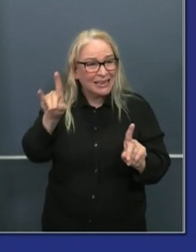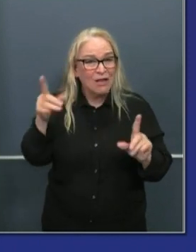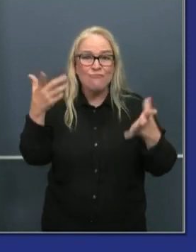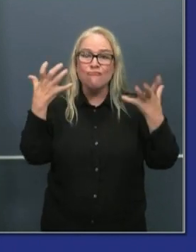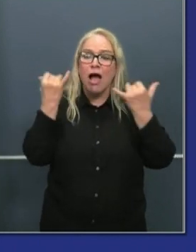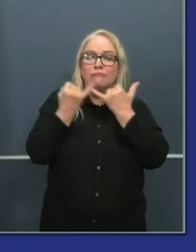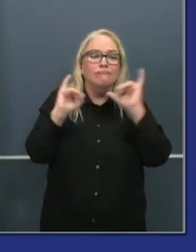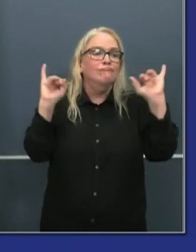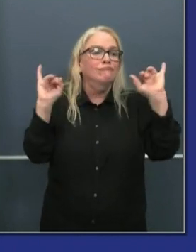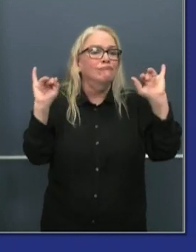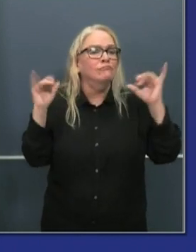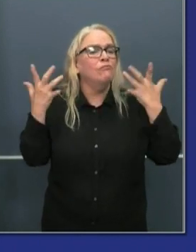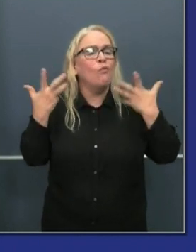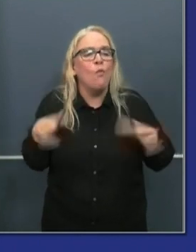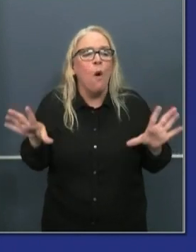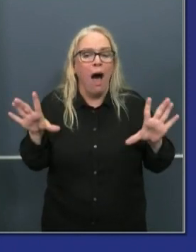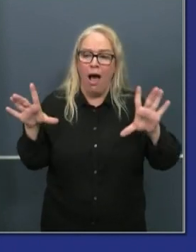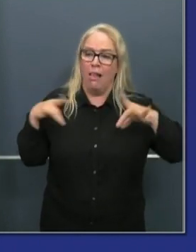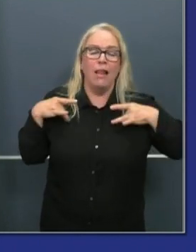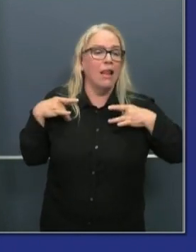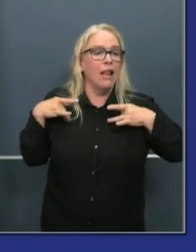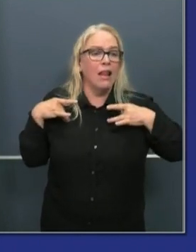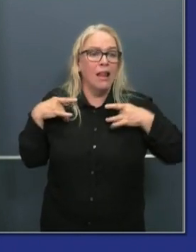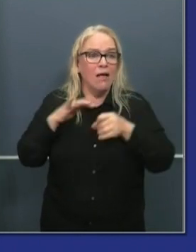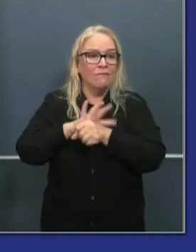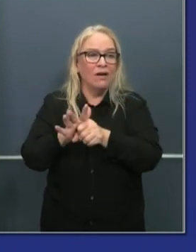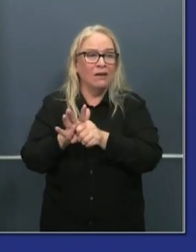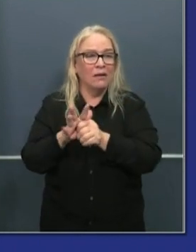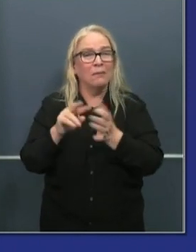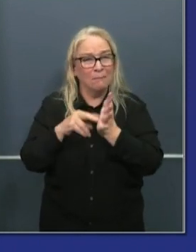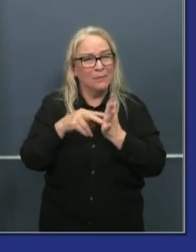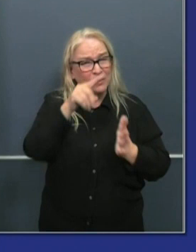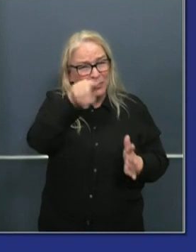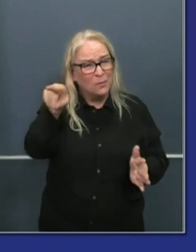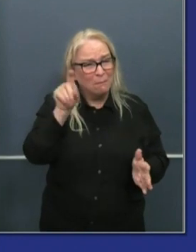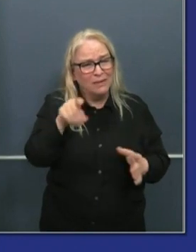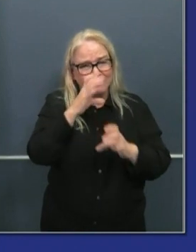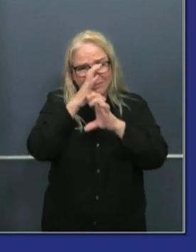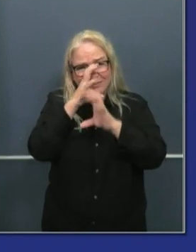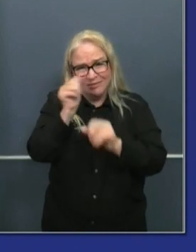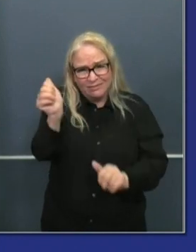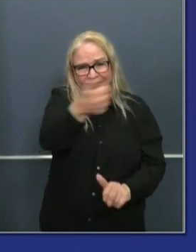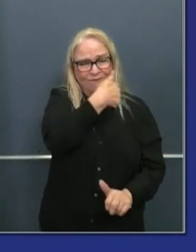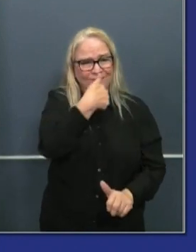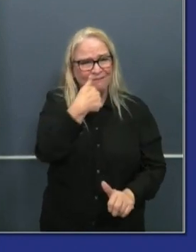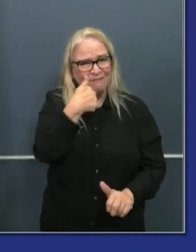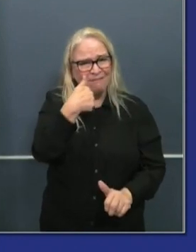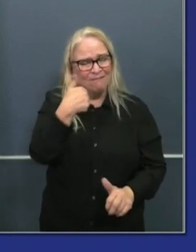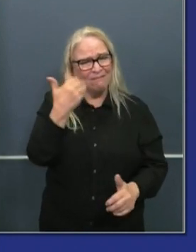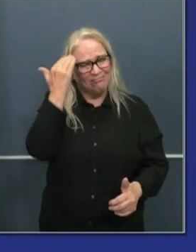OFFICIALS. WE WANT TO REMIND EACH AND EVERY ONE OF YOU THAT WE WANT